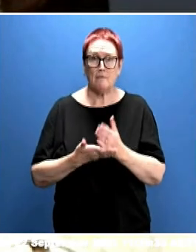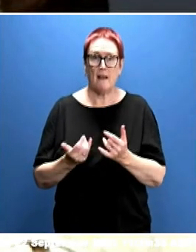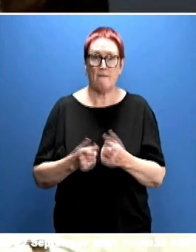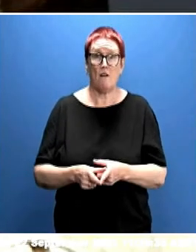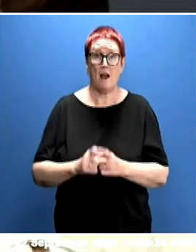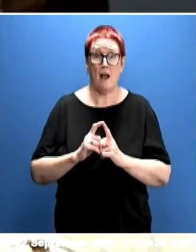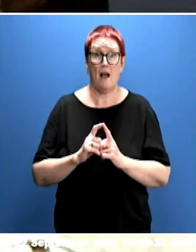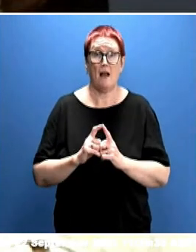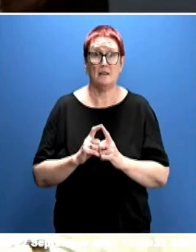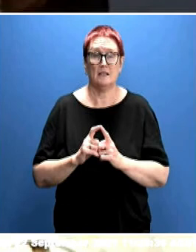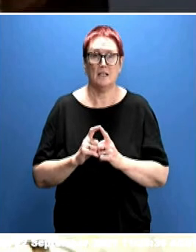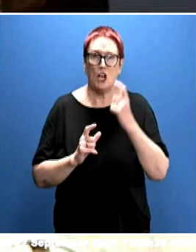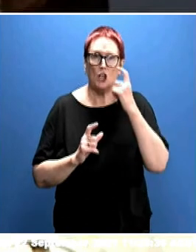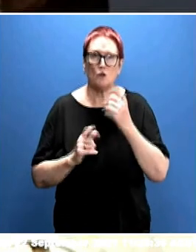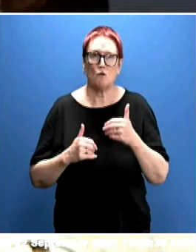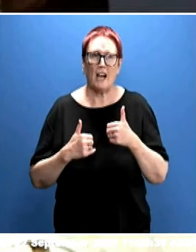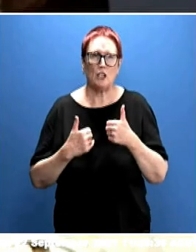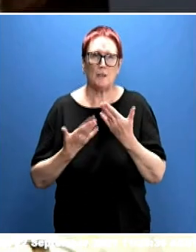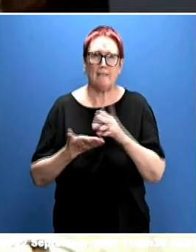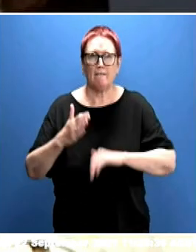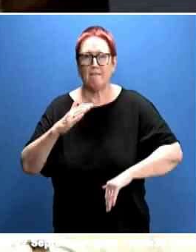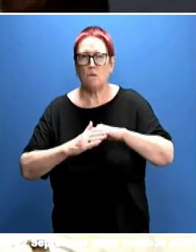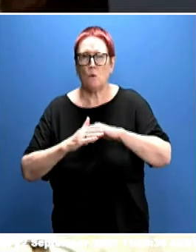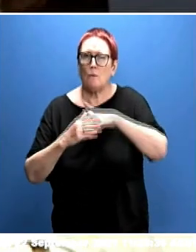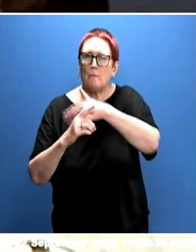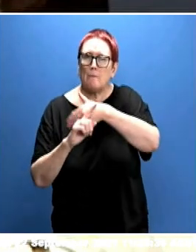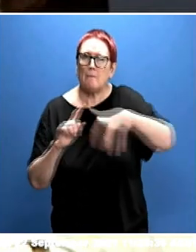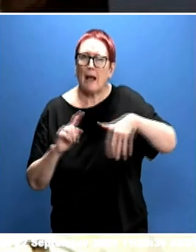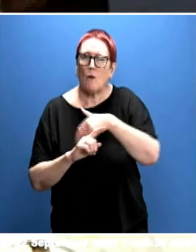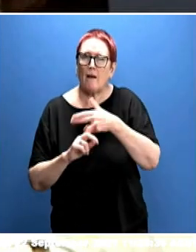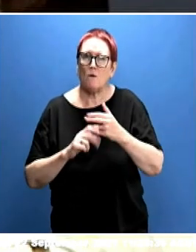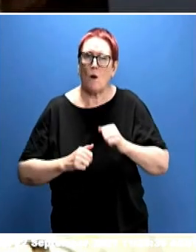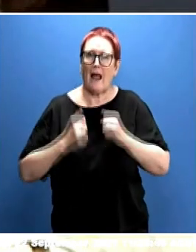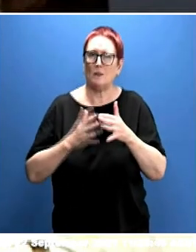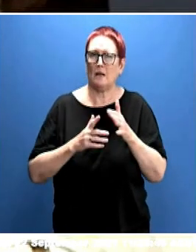in order to try to provide a proper context to the situation in WA